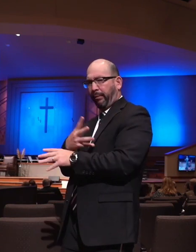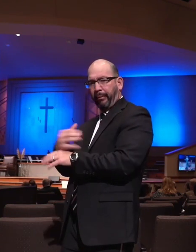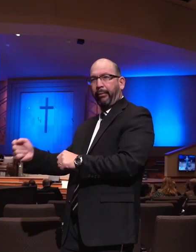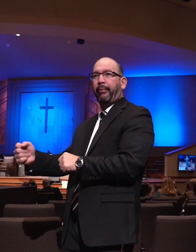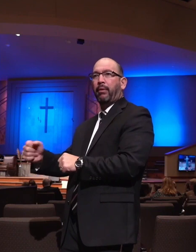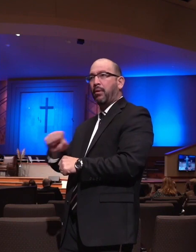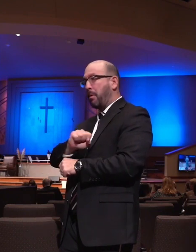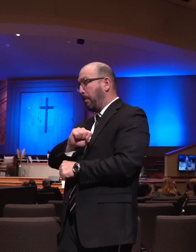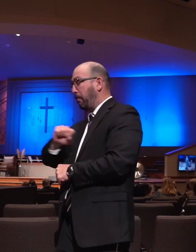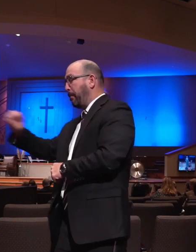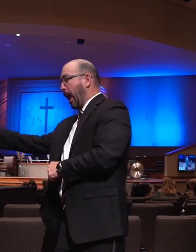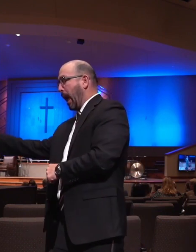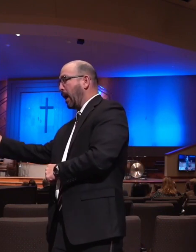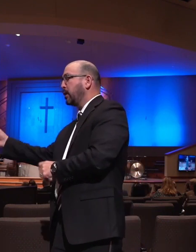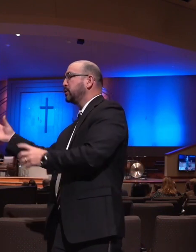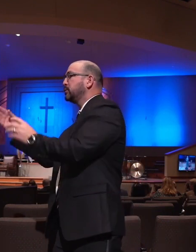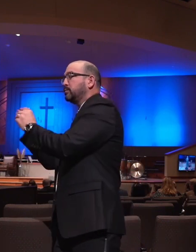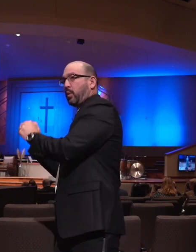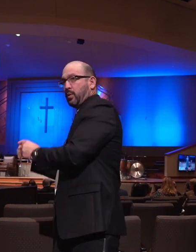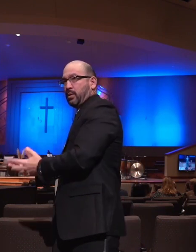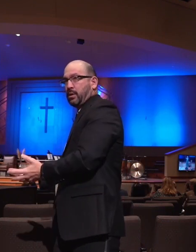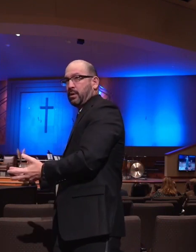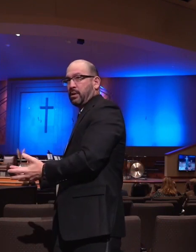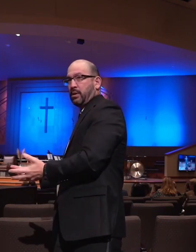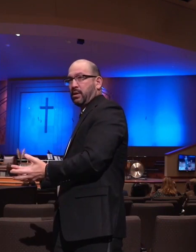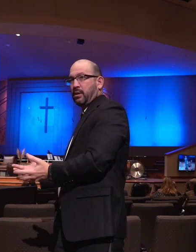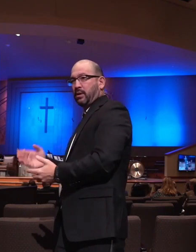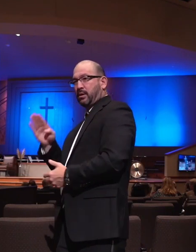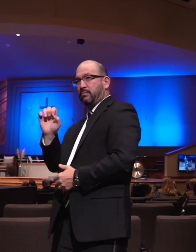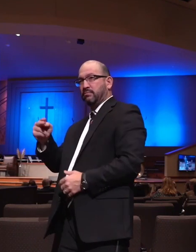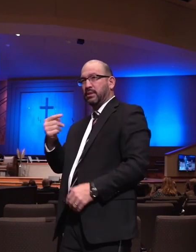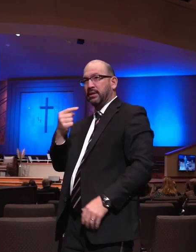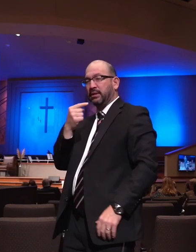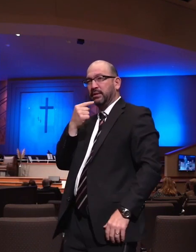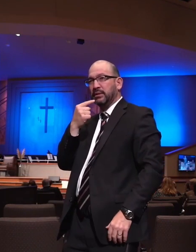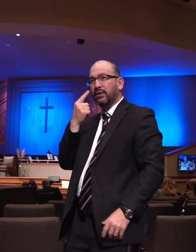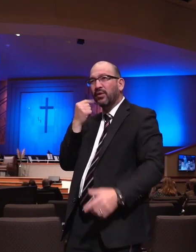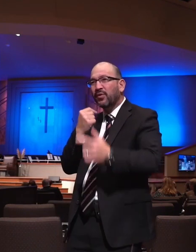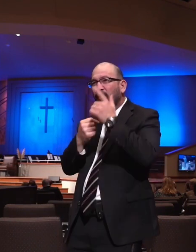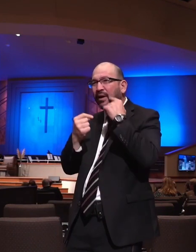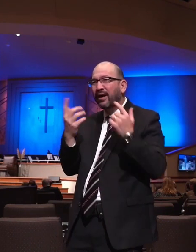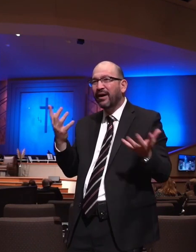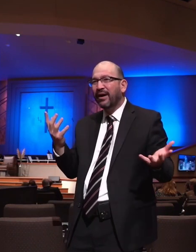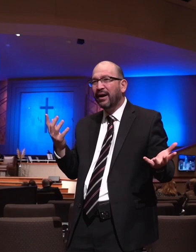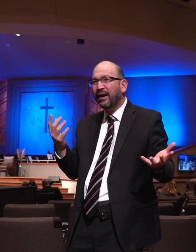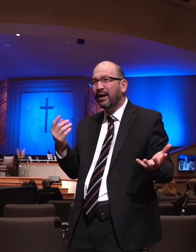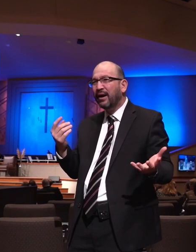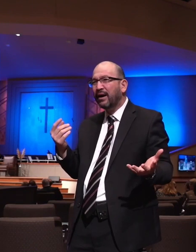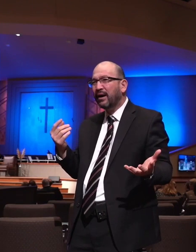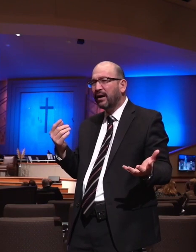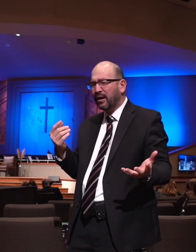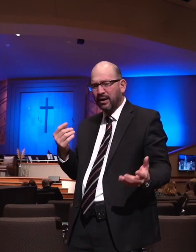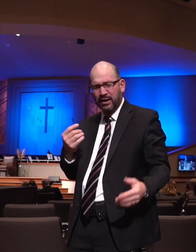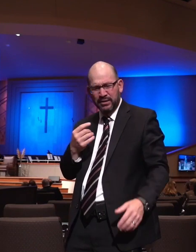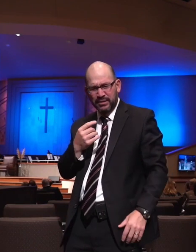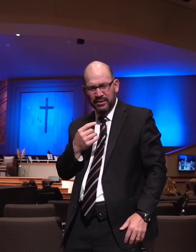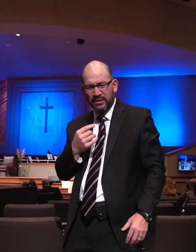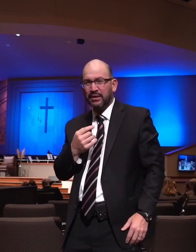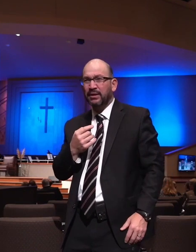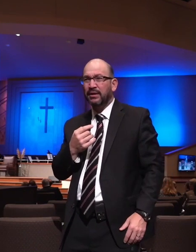get reloaded and as we go back Ben says and Ben's crying he says look dad look